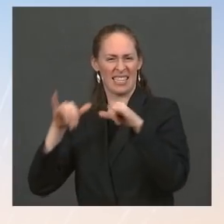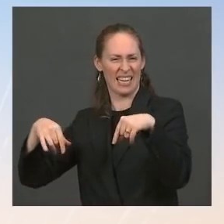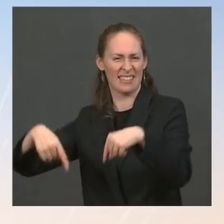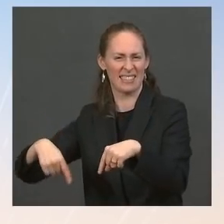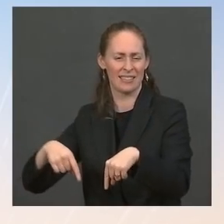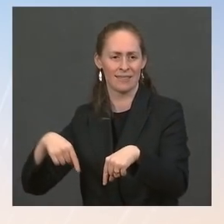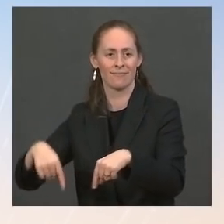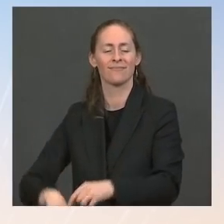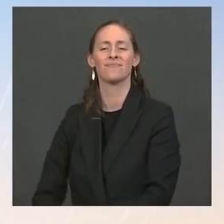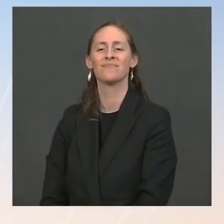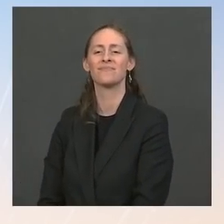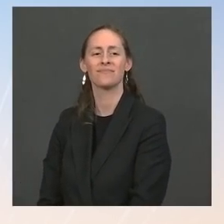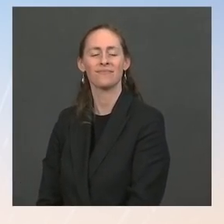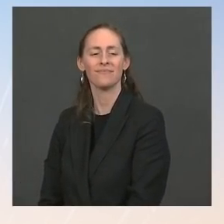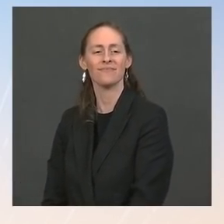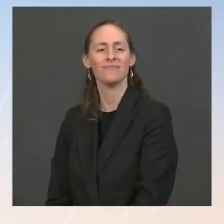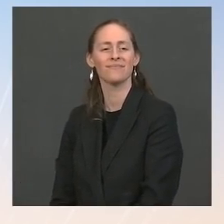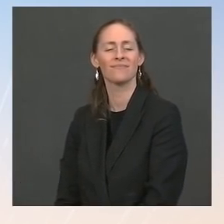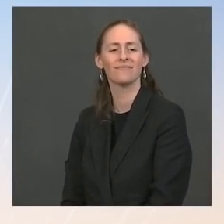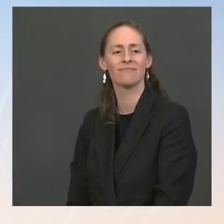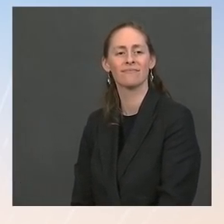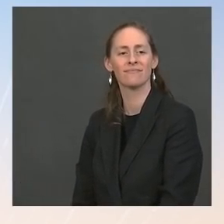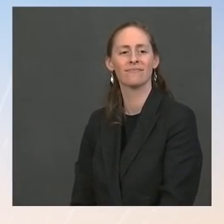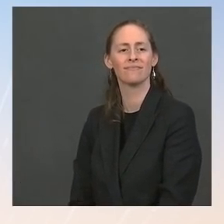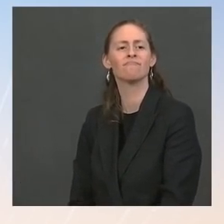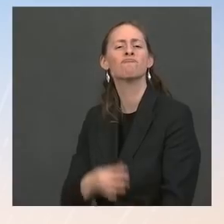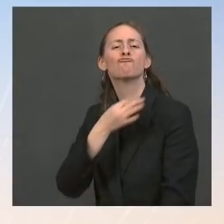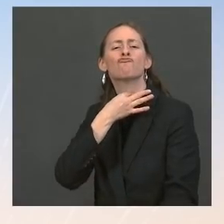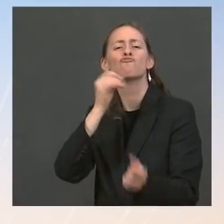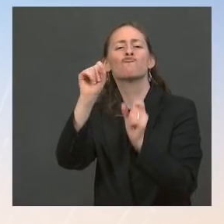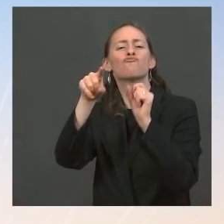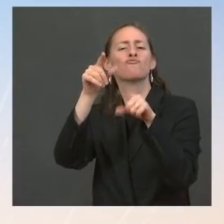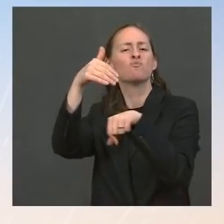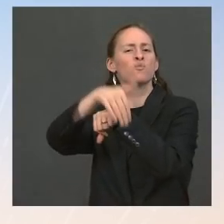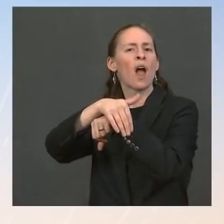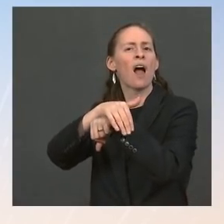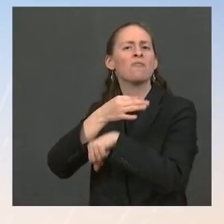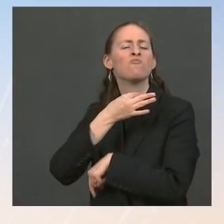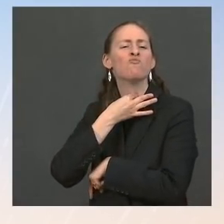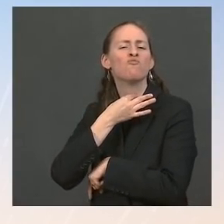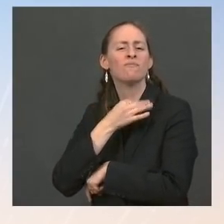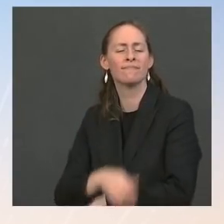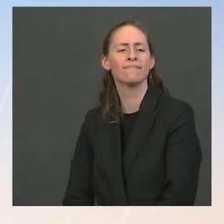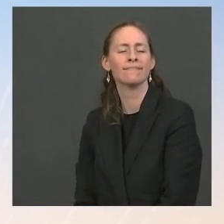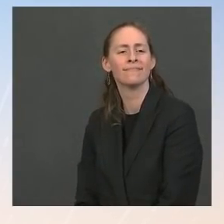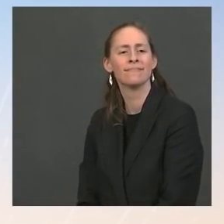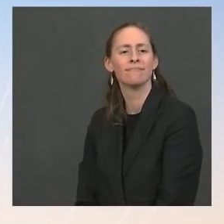in advance of tonight's meeting. Has the President been briefed on China's hypersonic test this summer?